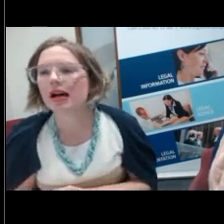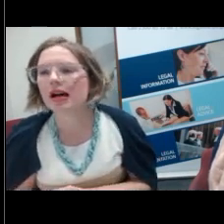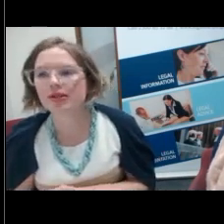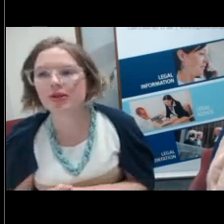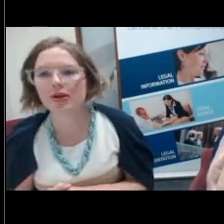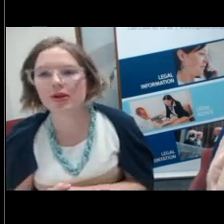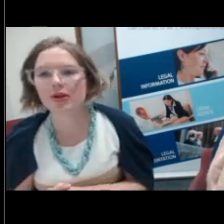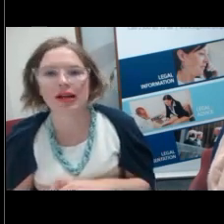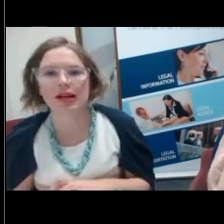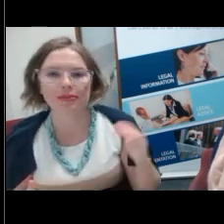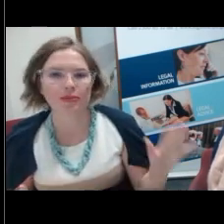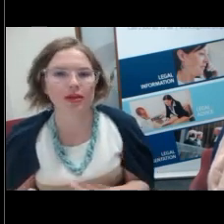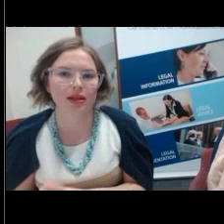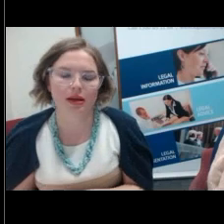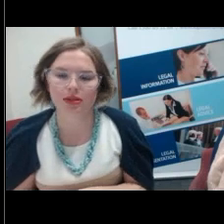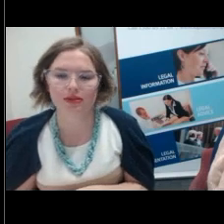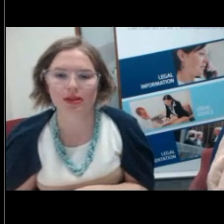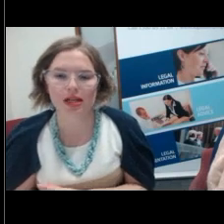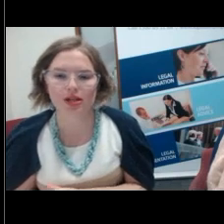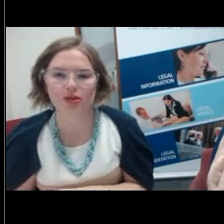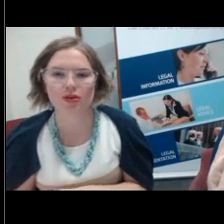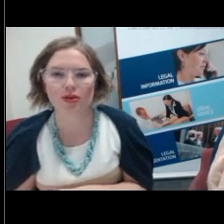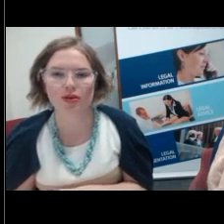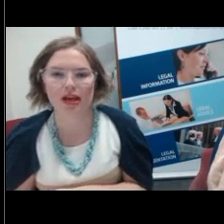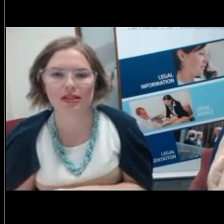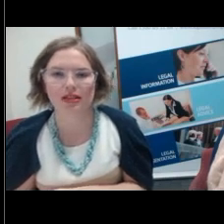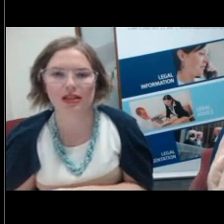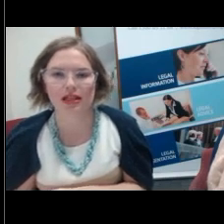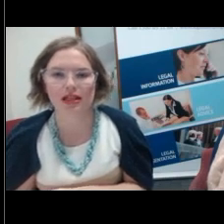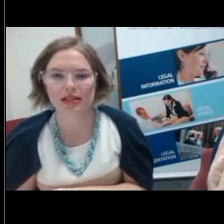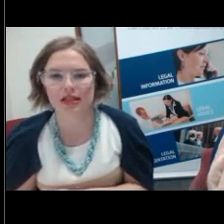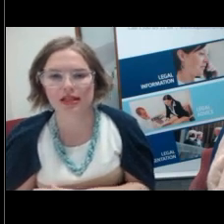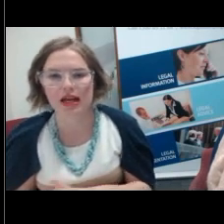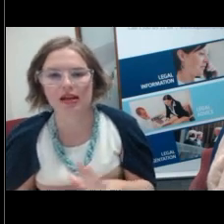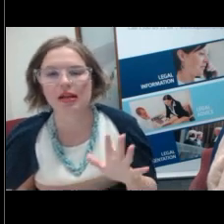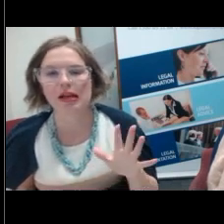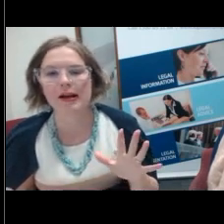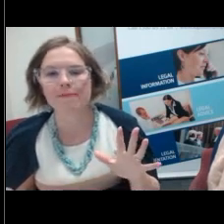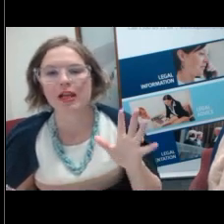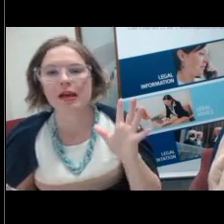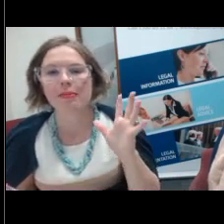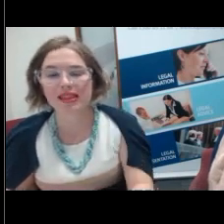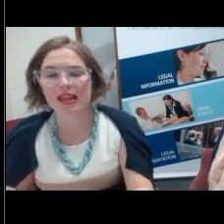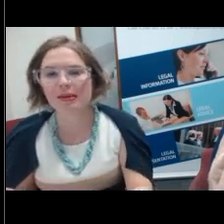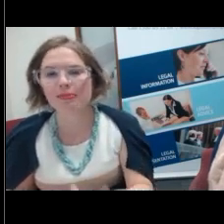So, yeah, we will definitely make sure that the links are sent out.